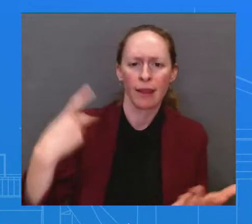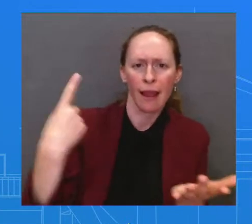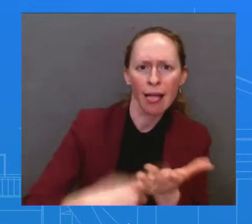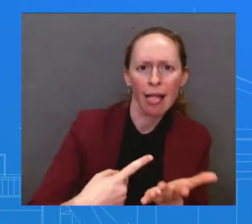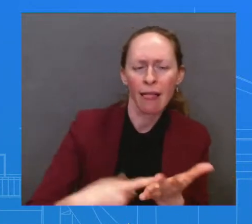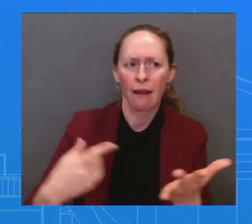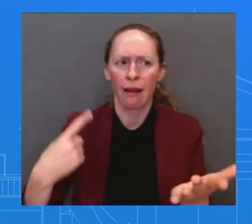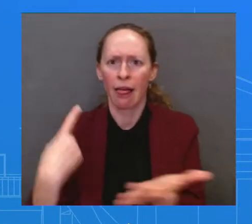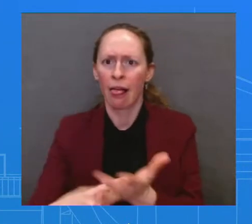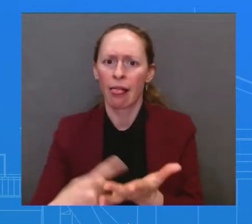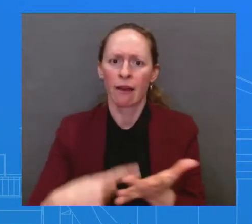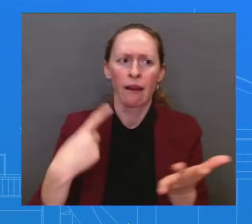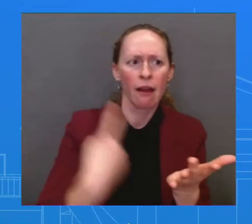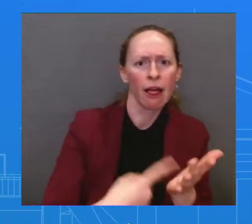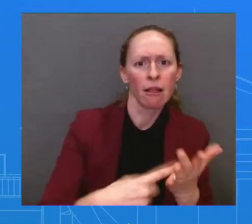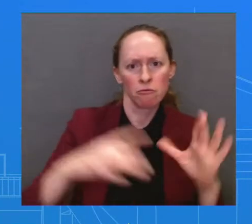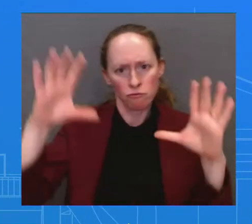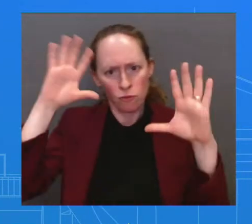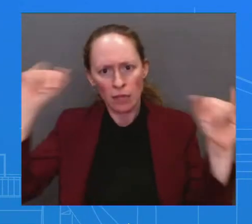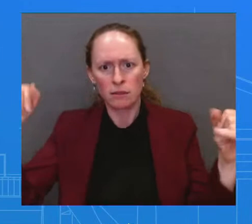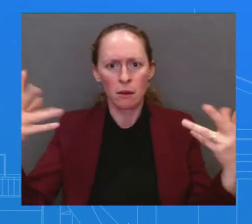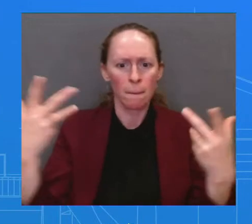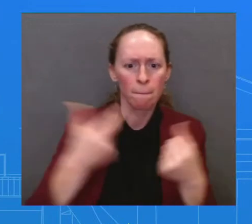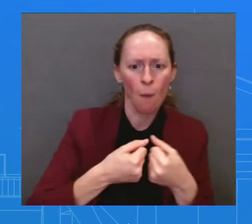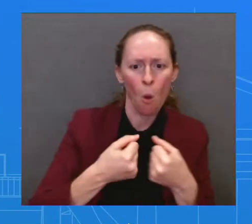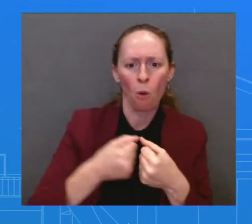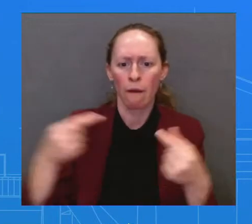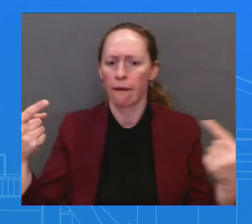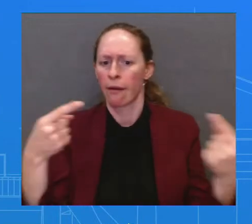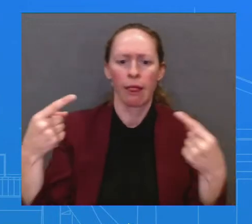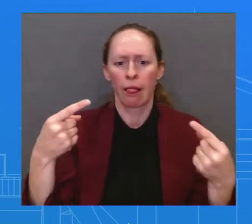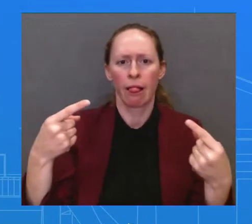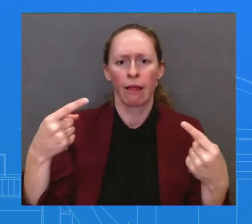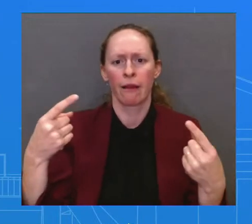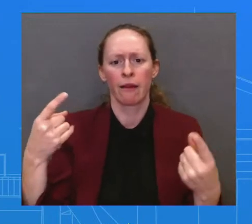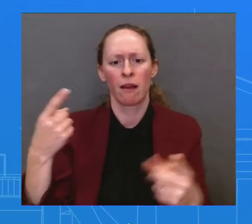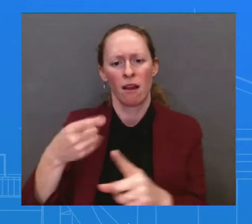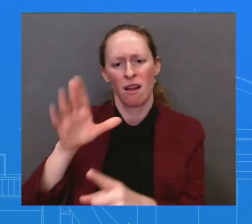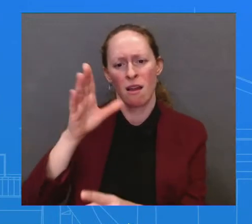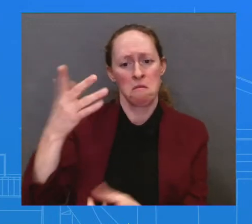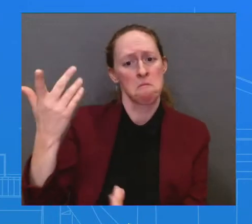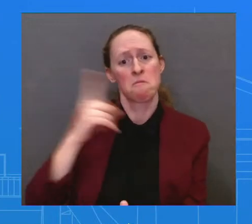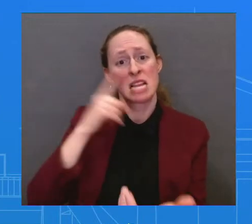is foreign policy. Who's talking to Venezuela about why these people are still coming?